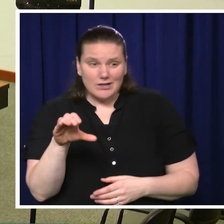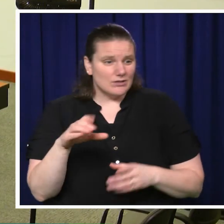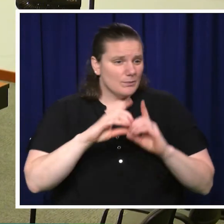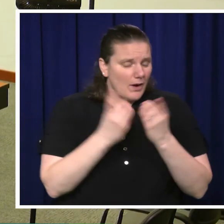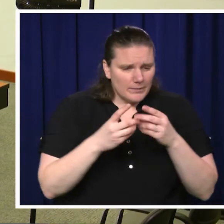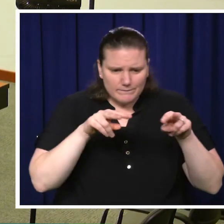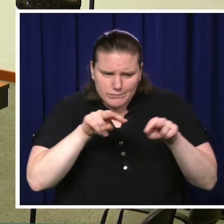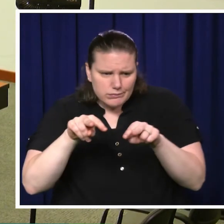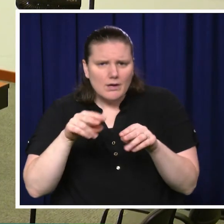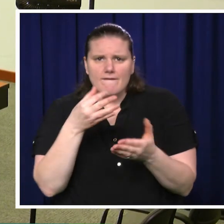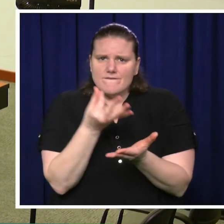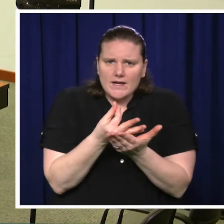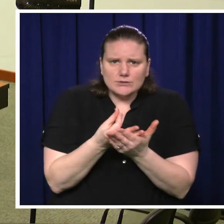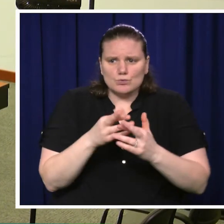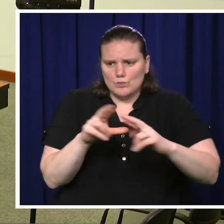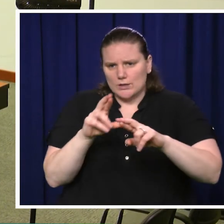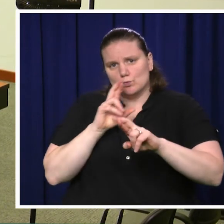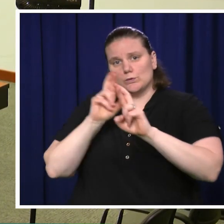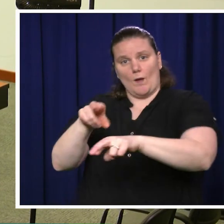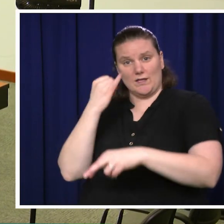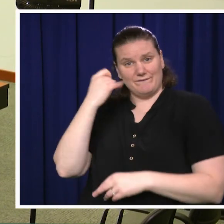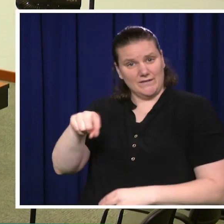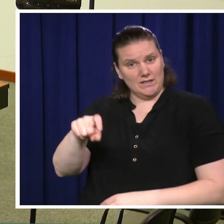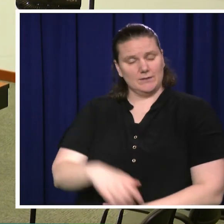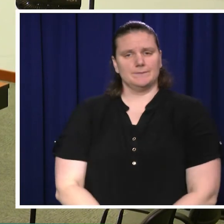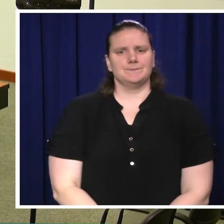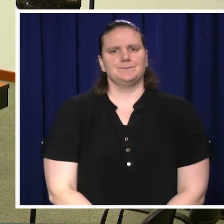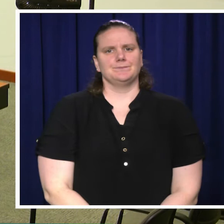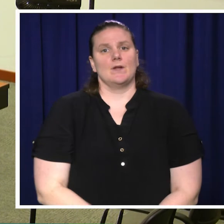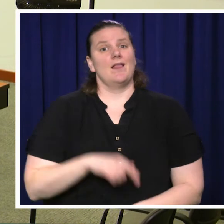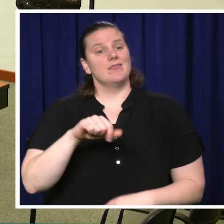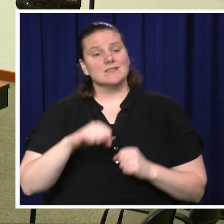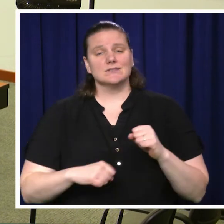County departments continue to monitor finances and are ready to respond as needed.